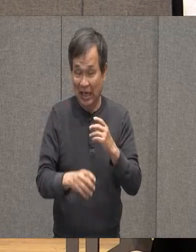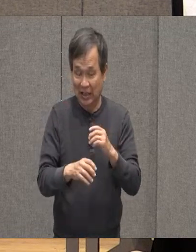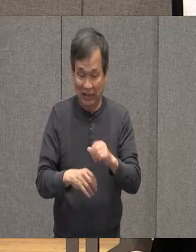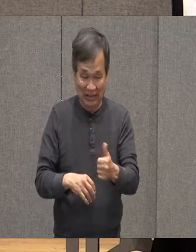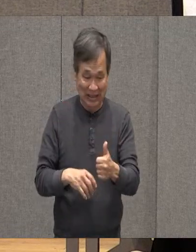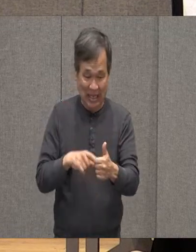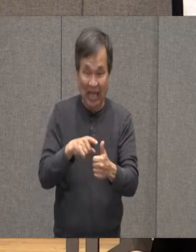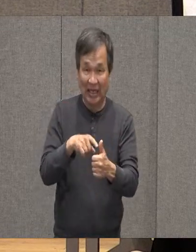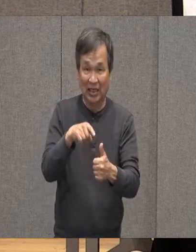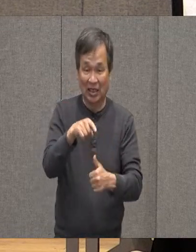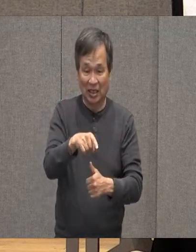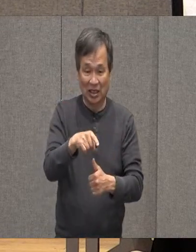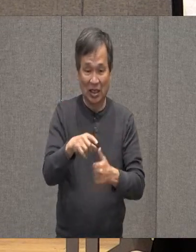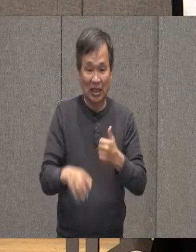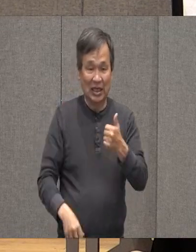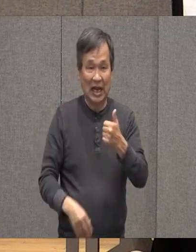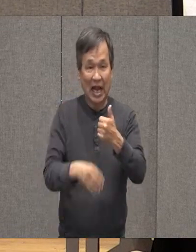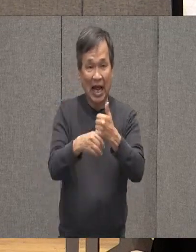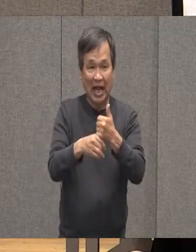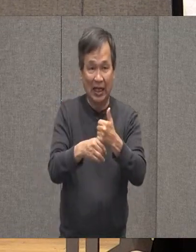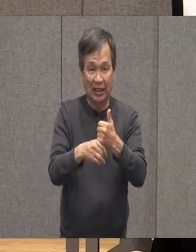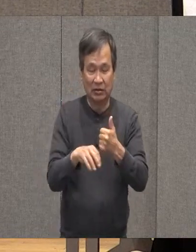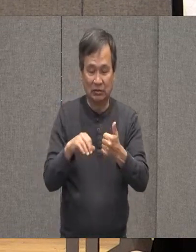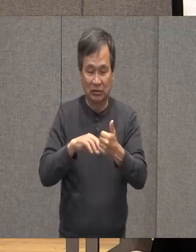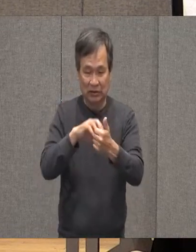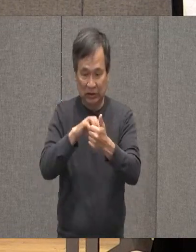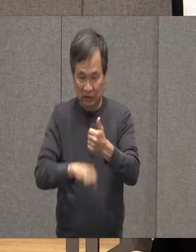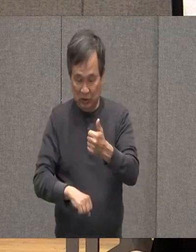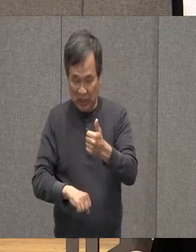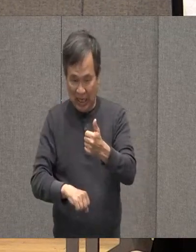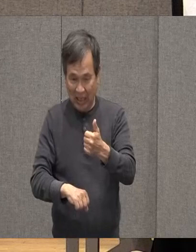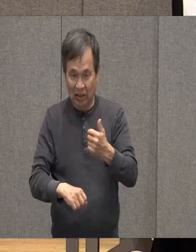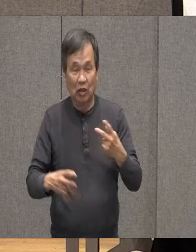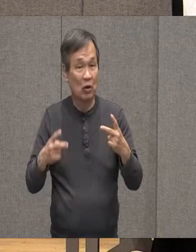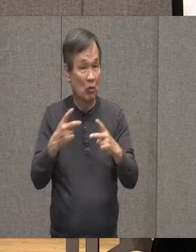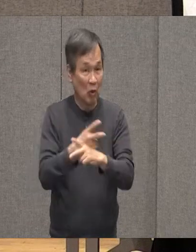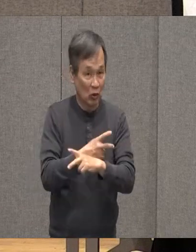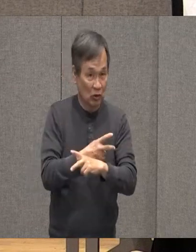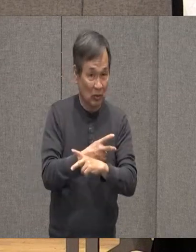am I going to subtract the four from the ten, am I going to multiply the four by the ten